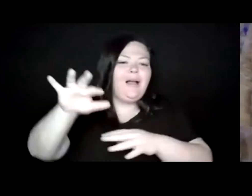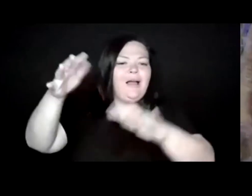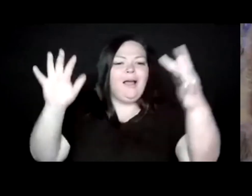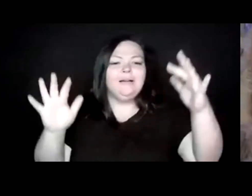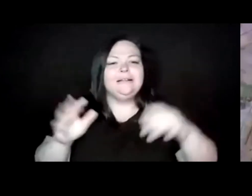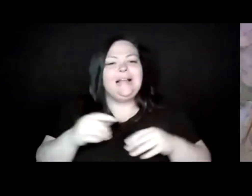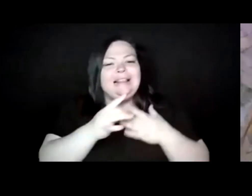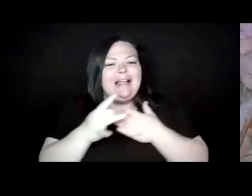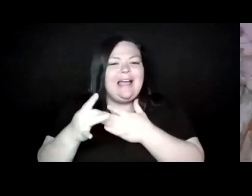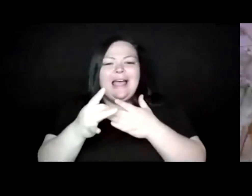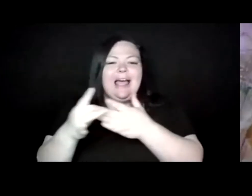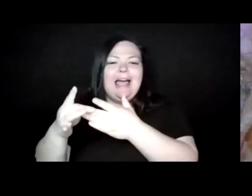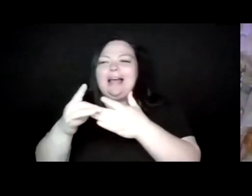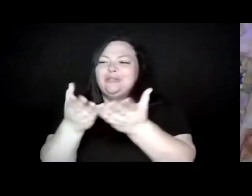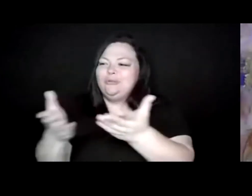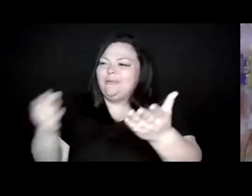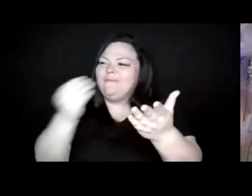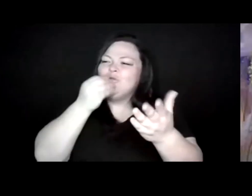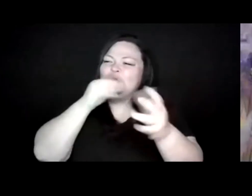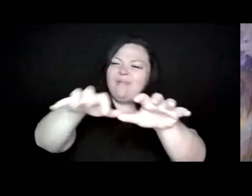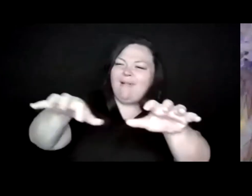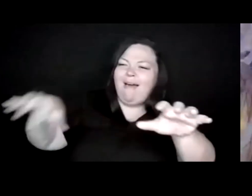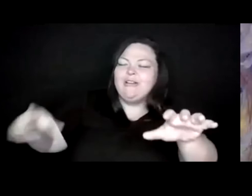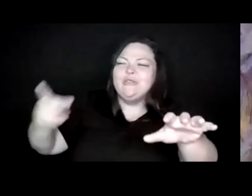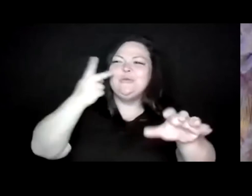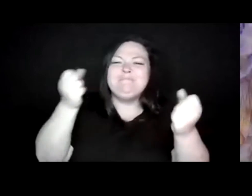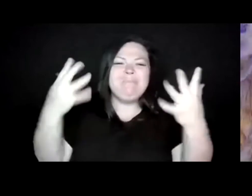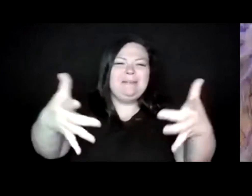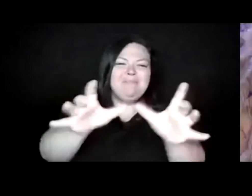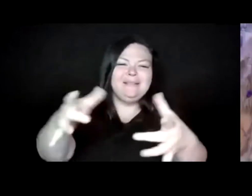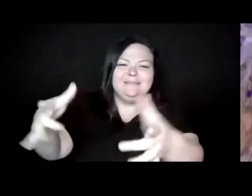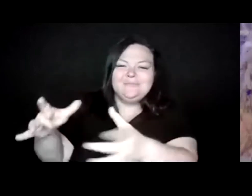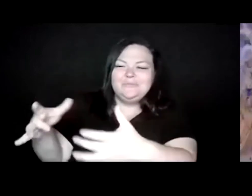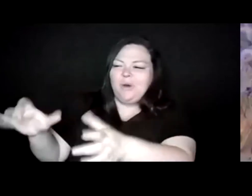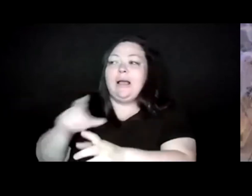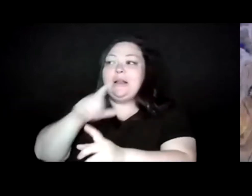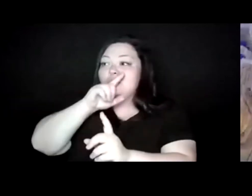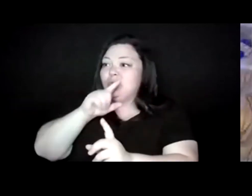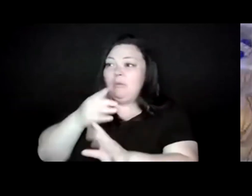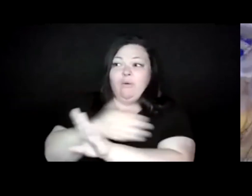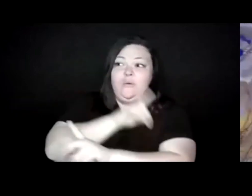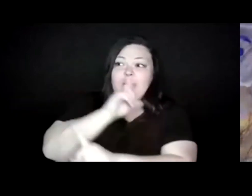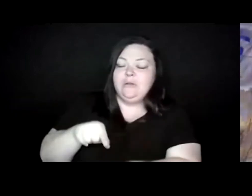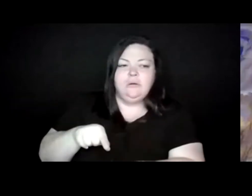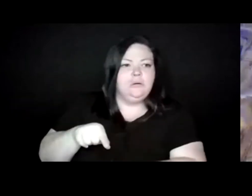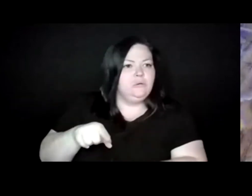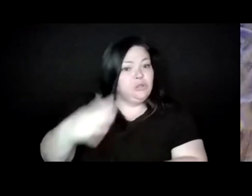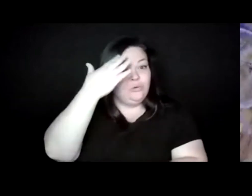baby to metal buffets. you see the plates before you even answered the question. did you know a way into a home without a plate?//